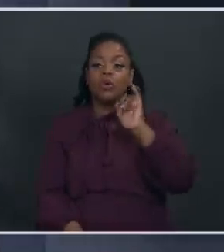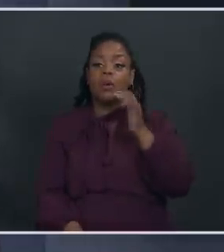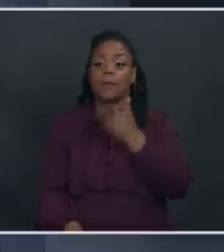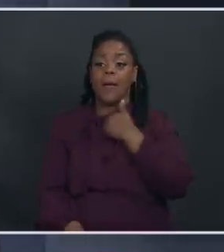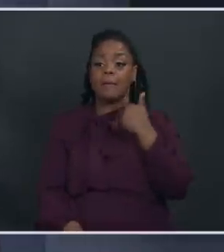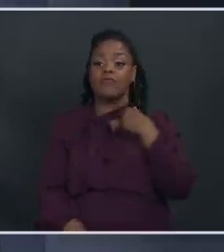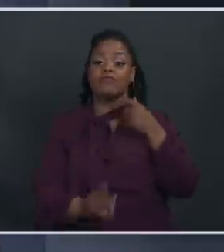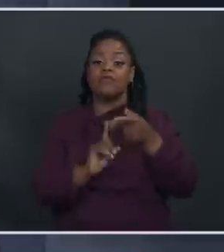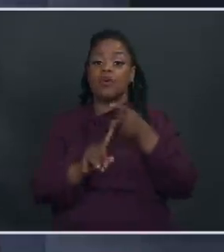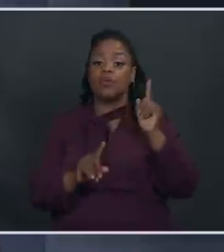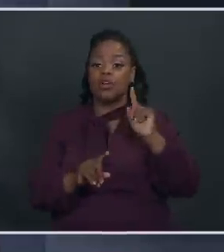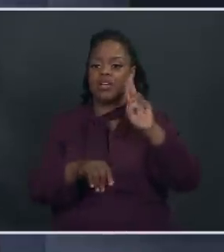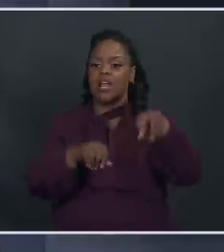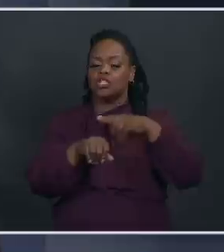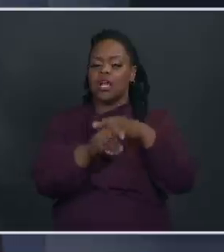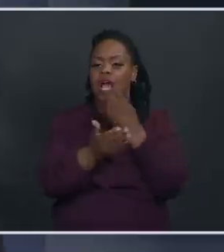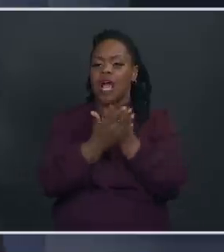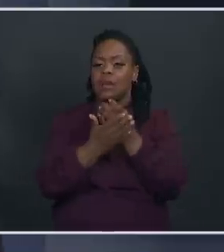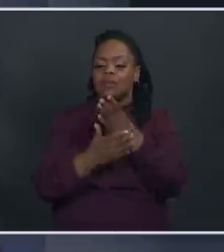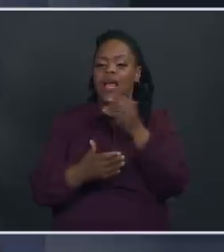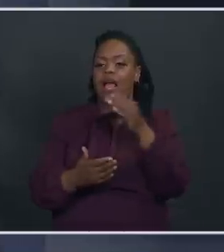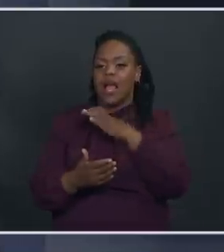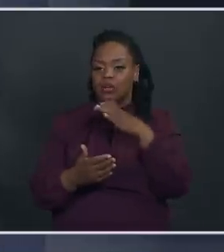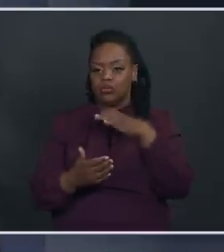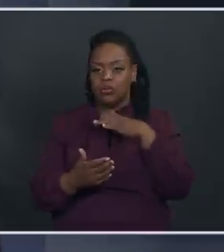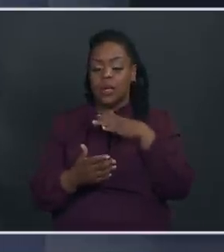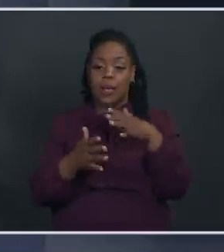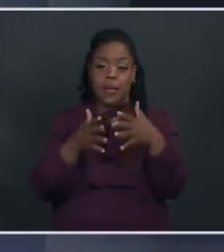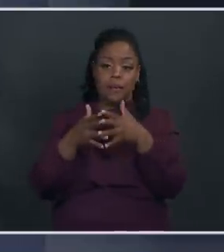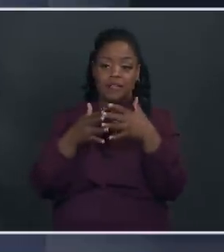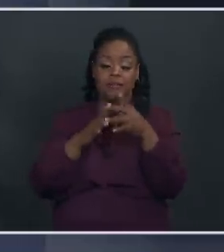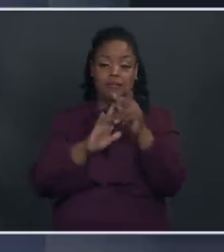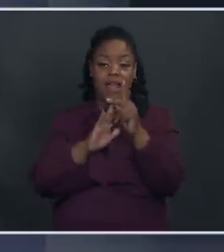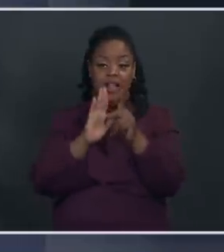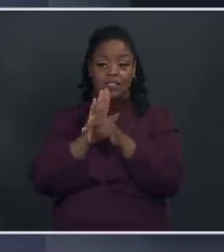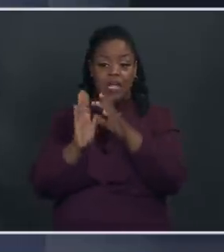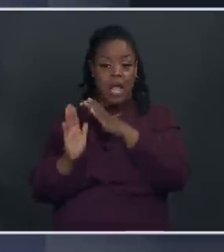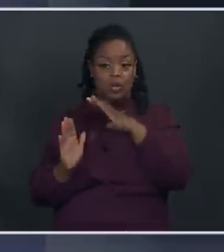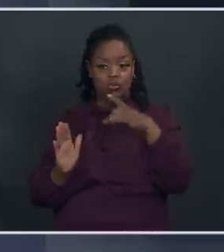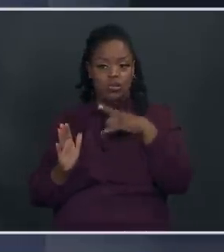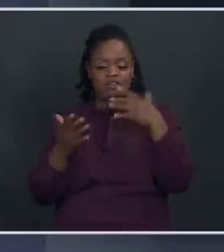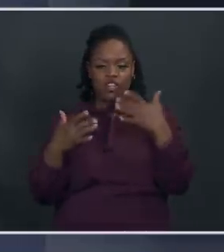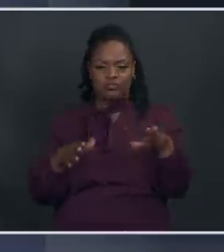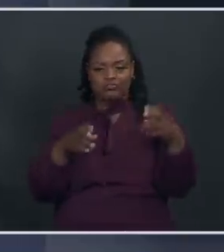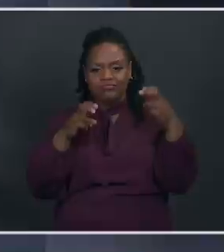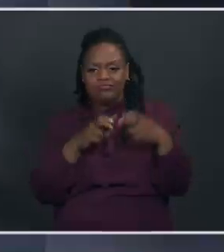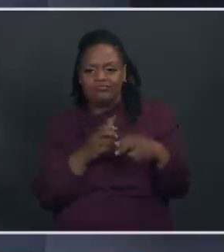and Domestic Policy Council and staff from Treasury have met with the relevant committees, including Senate Banking Committee,